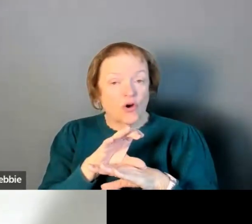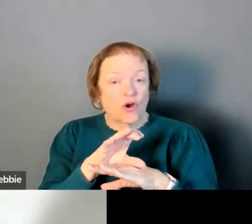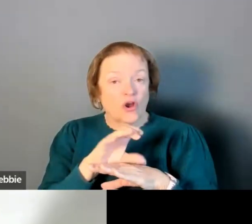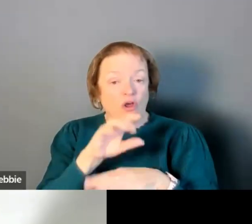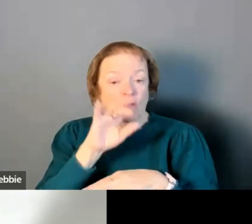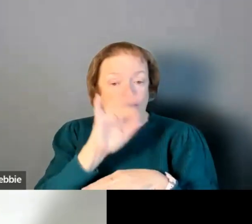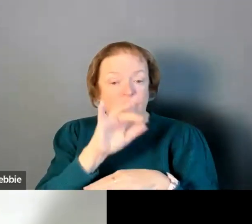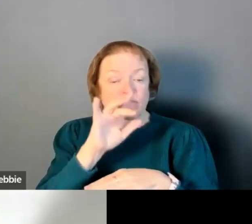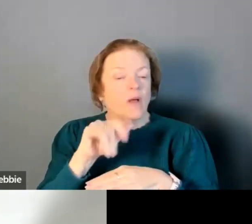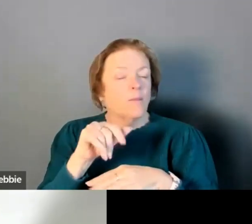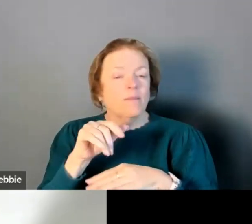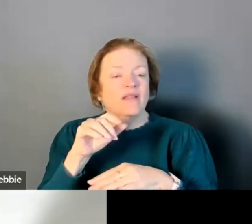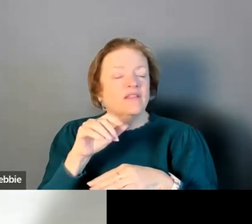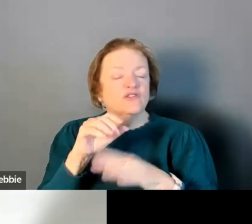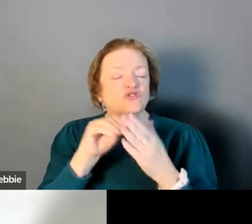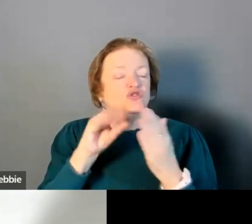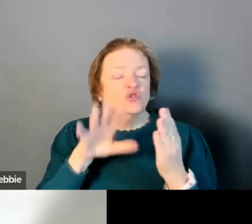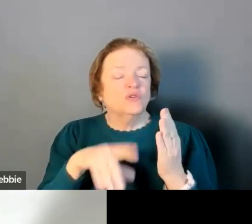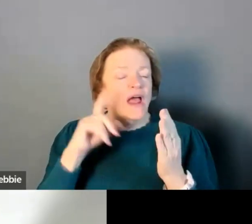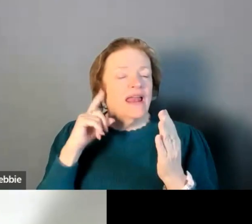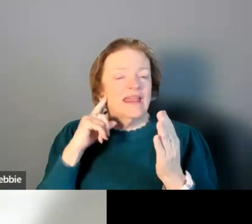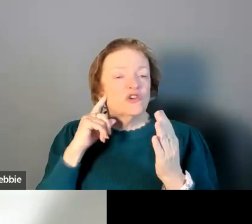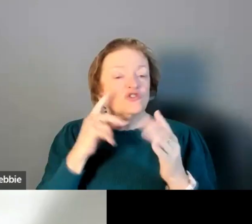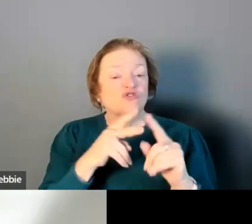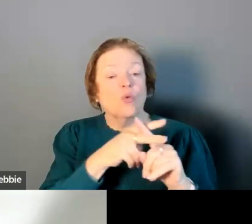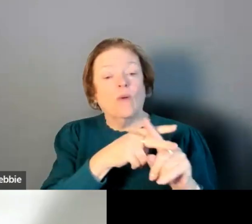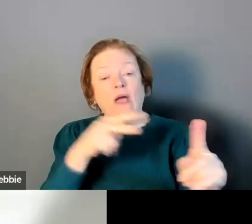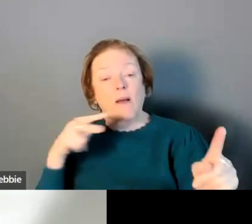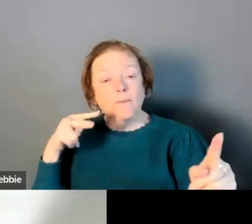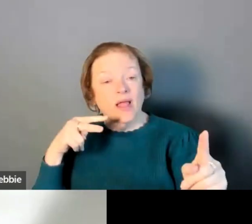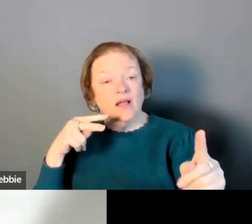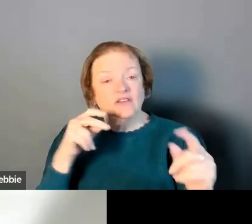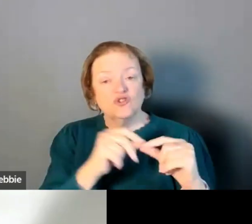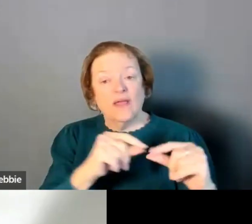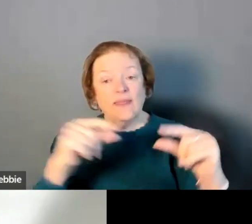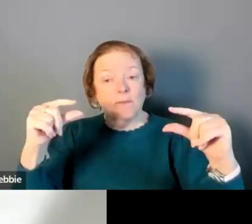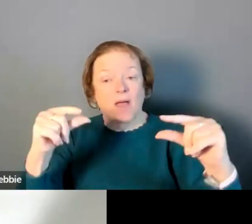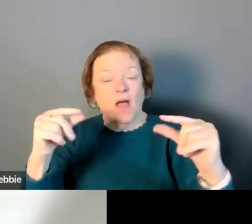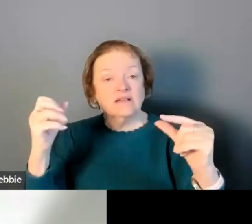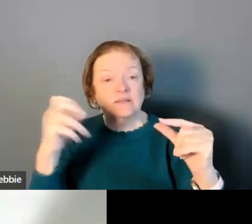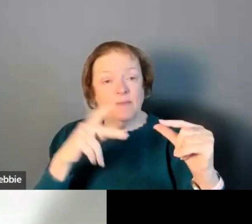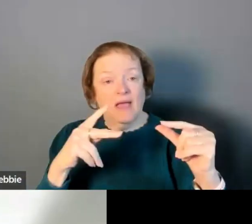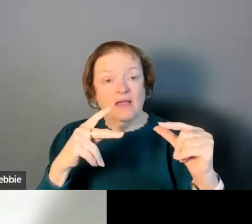it. So we unplugged it to get that little that little pop-up box back, and we checked input,